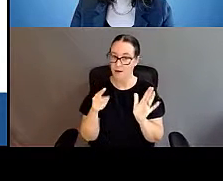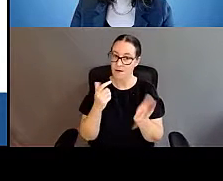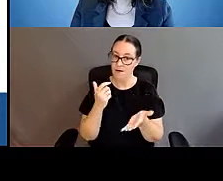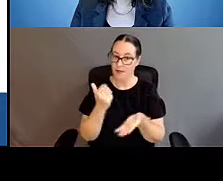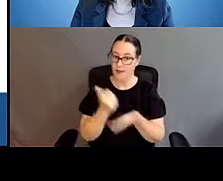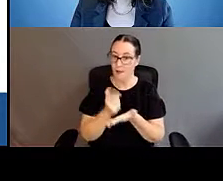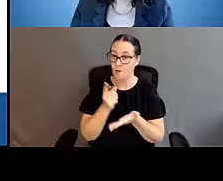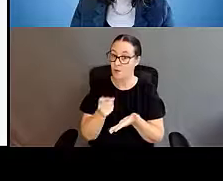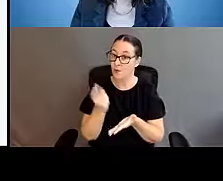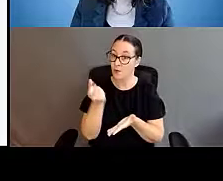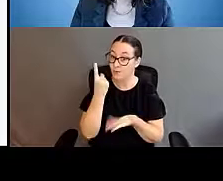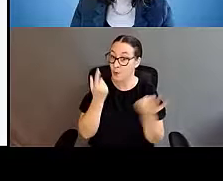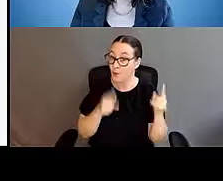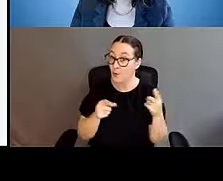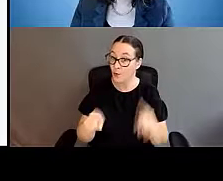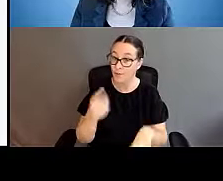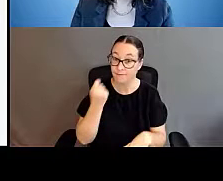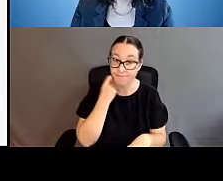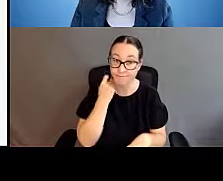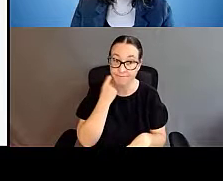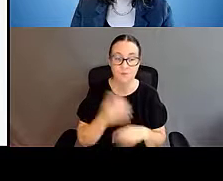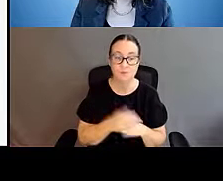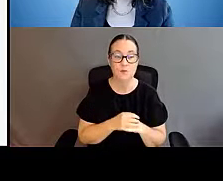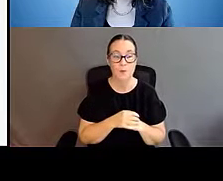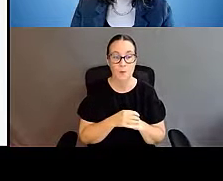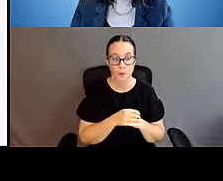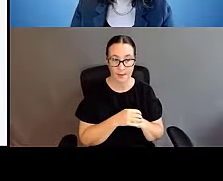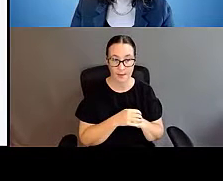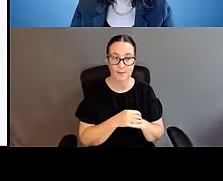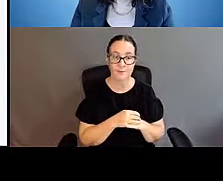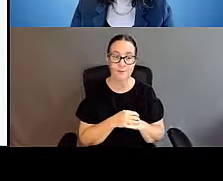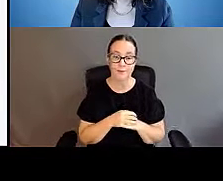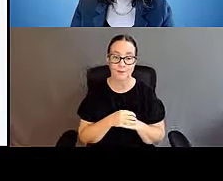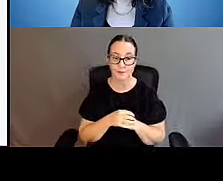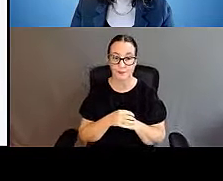And with that, I wanted to plug one more event.